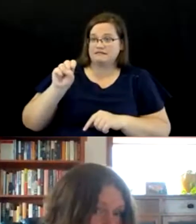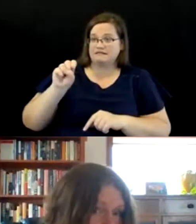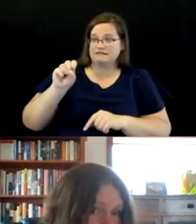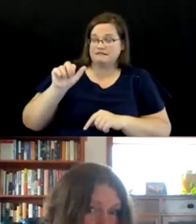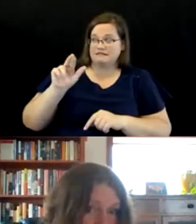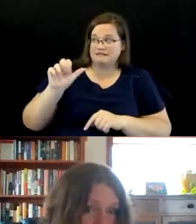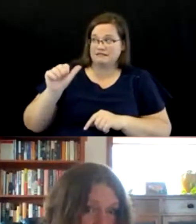Sarah: That sounds great.